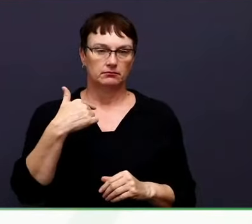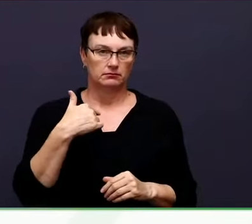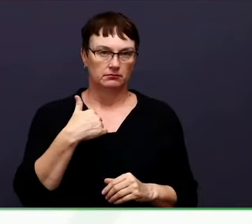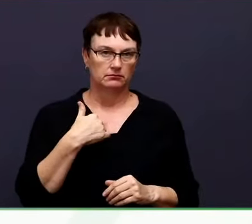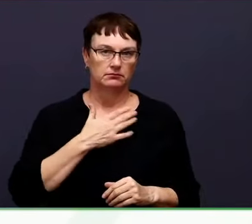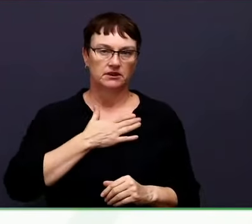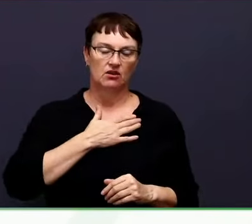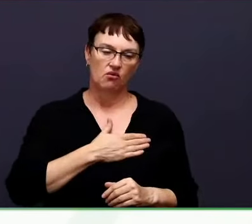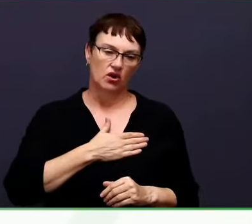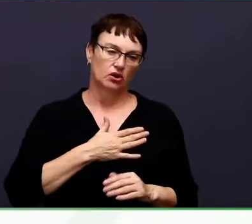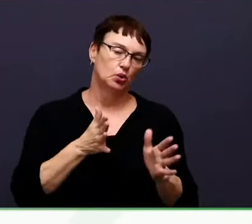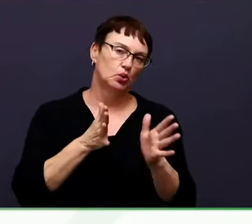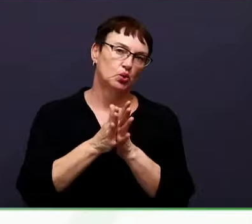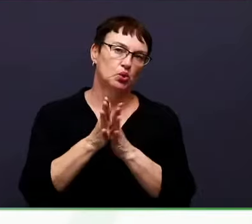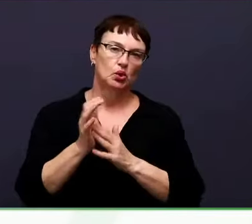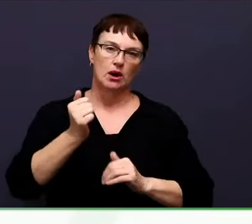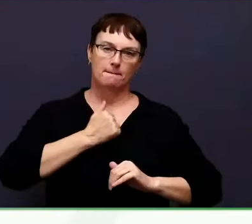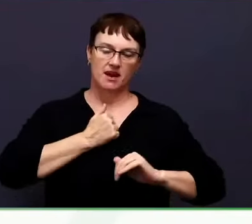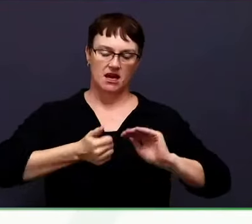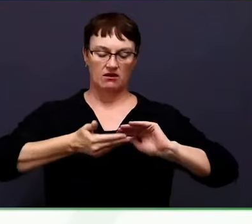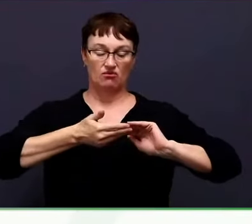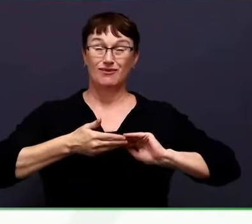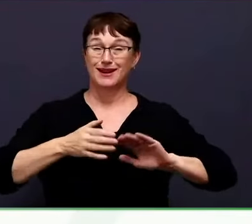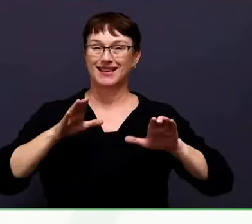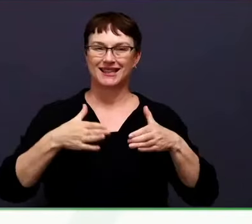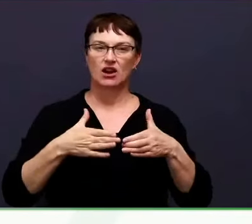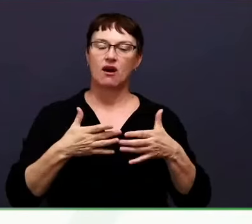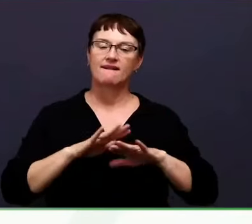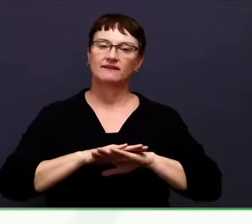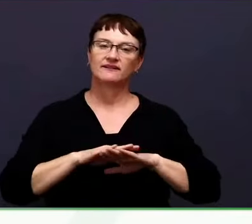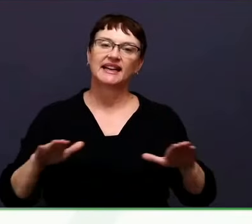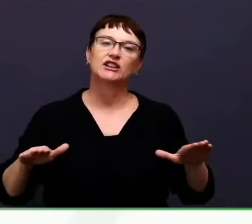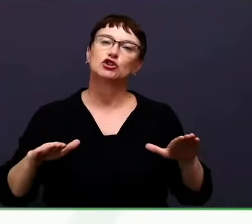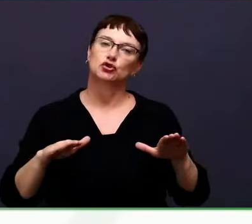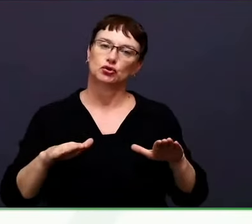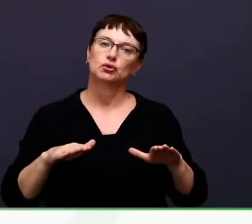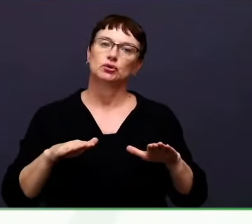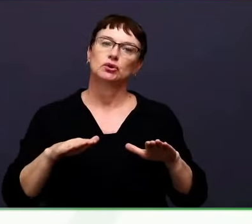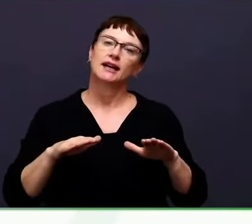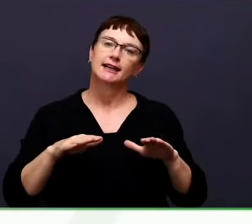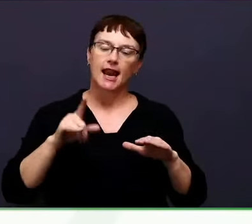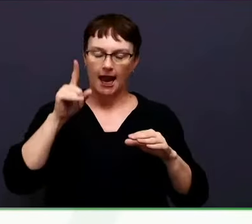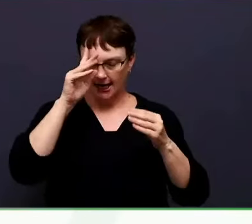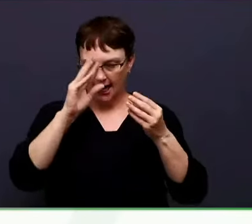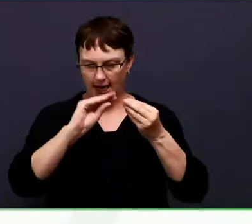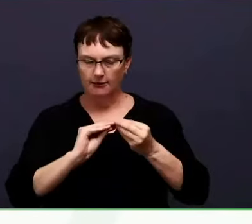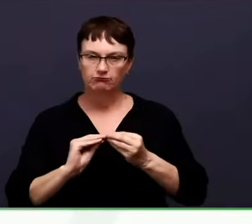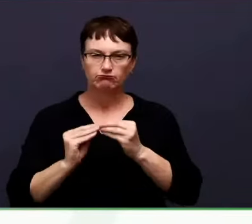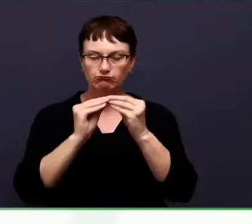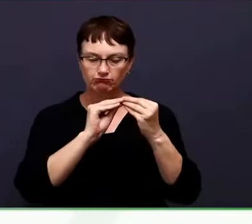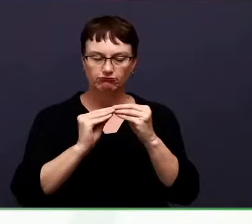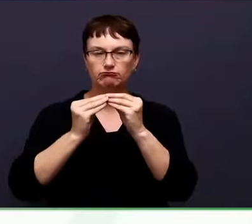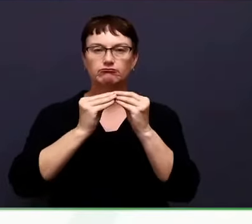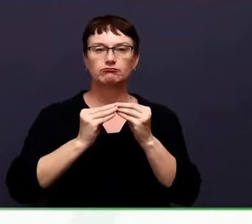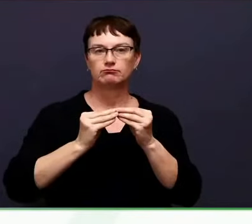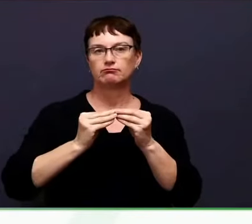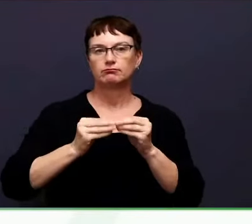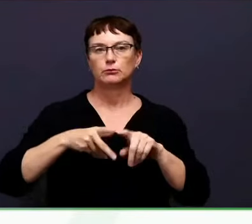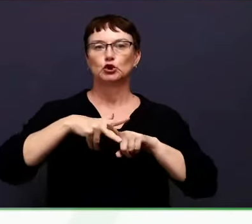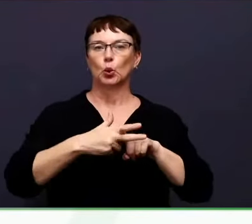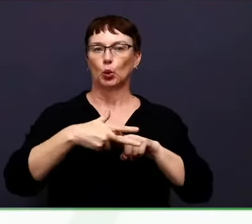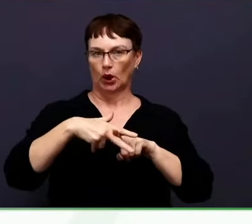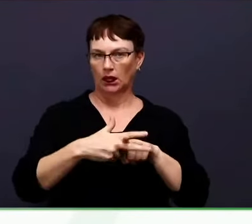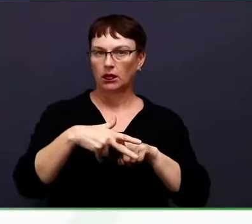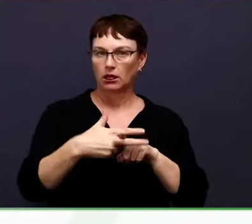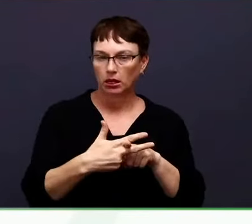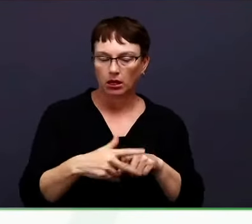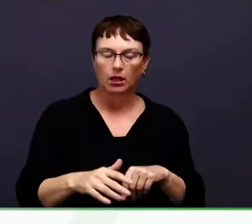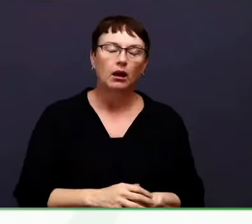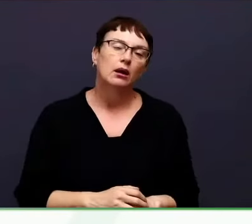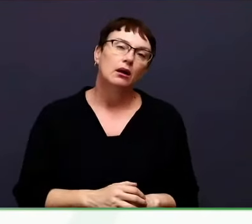This is called the self advocacy -- national self-efficacy group.